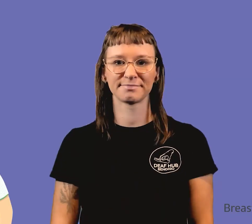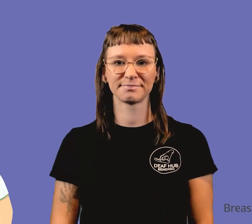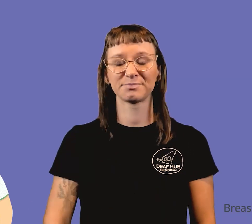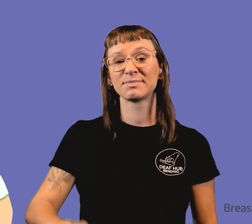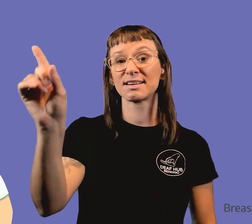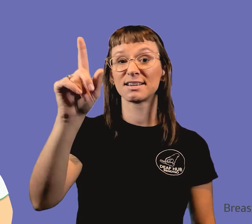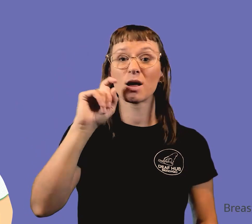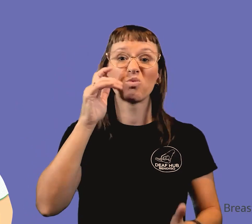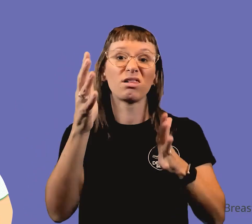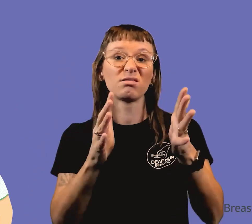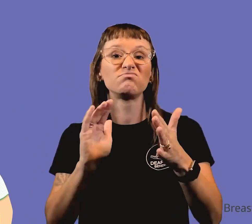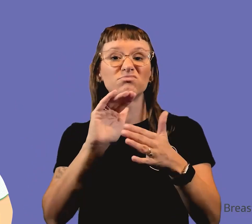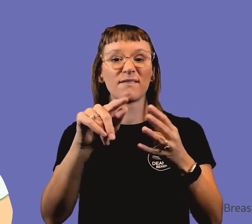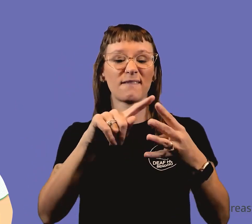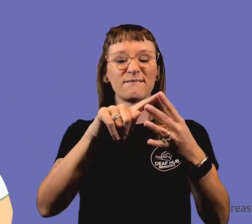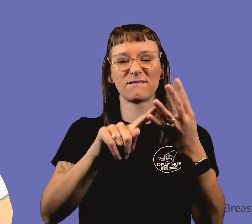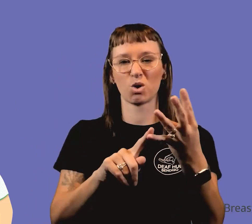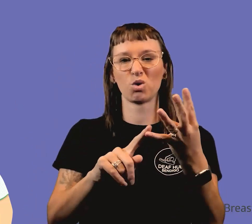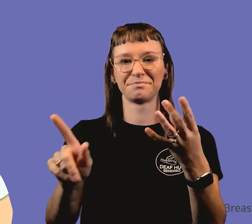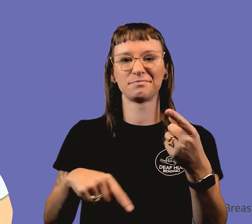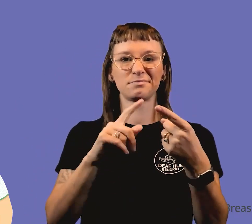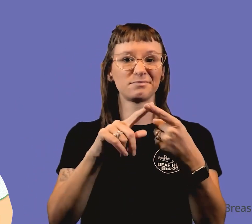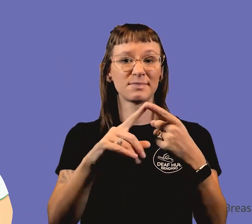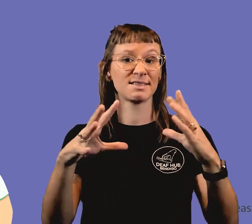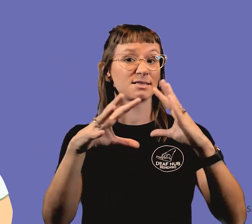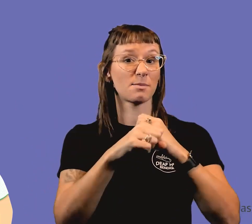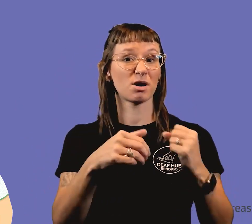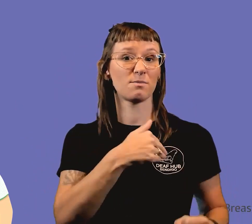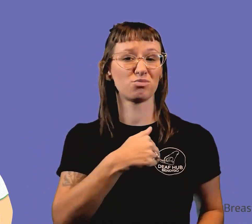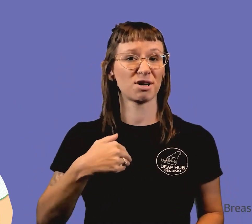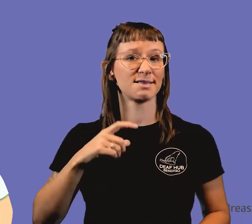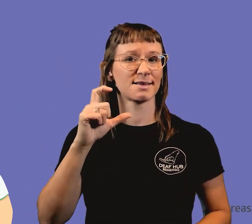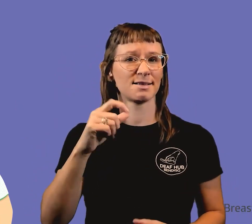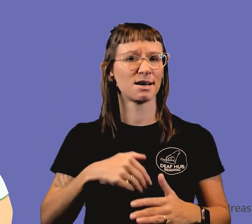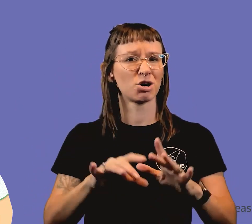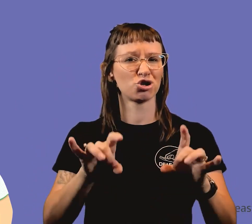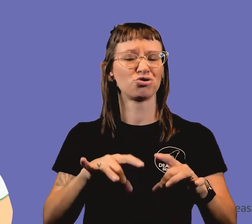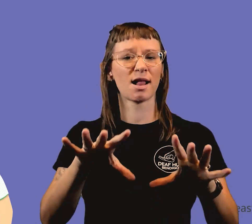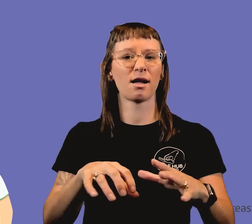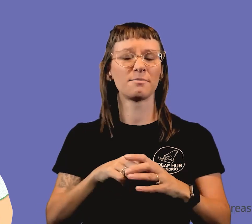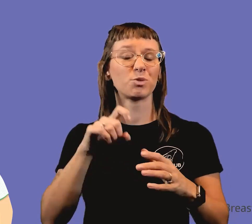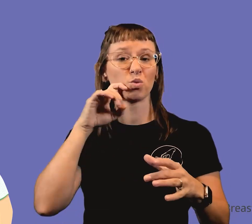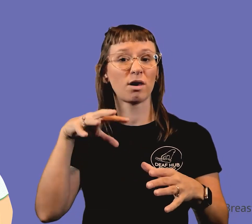Today I'm going to discuss: 1- An overview of breast cancer in Australia including facts and stats.